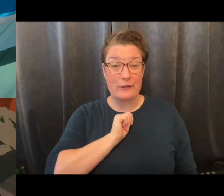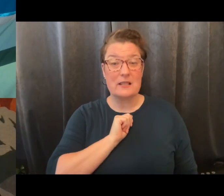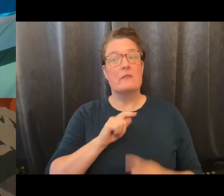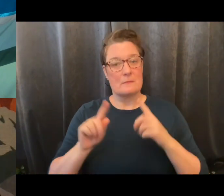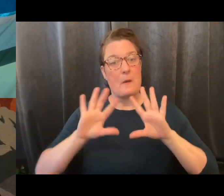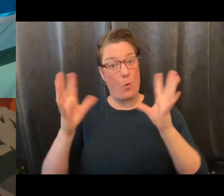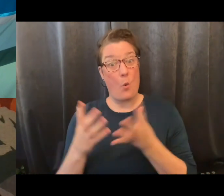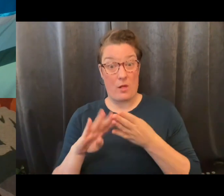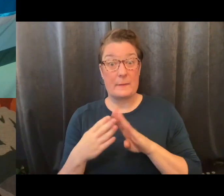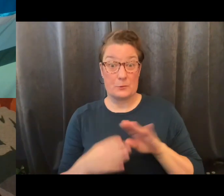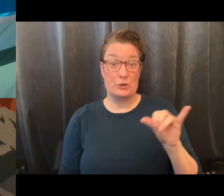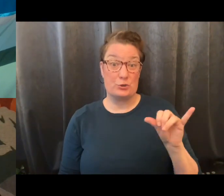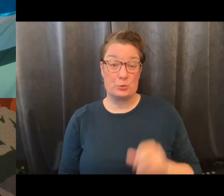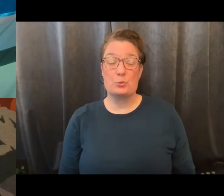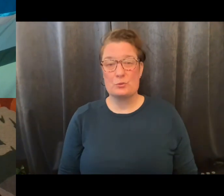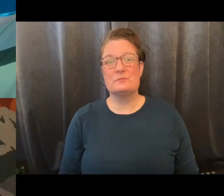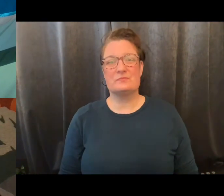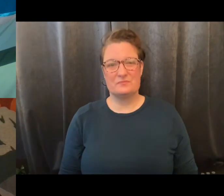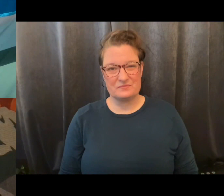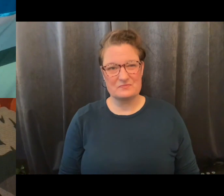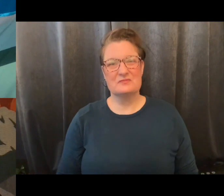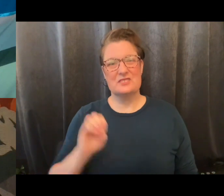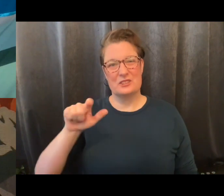So, yeah, so Elul gives us, like, time to prepare for that.